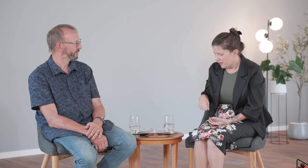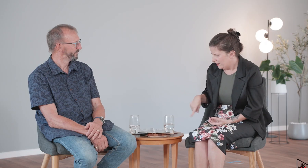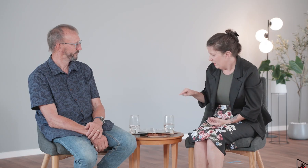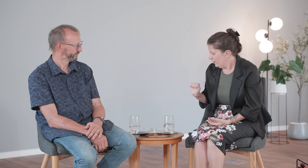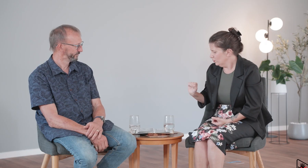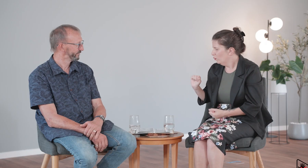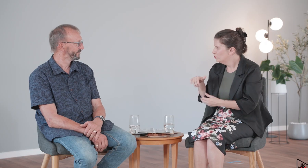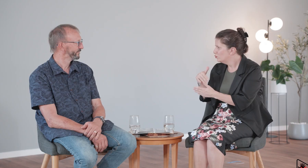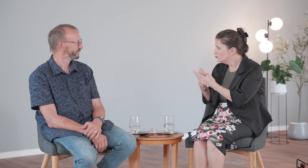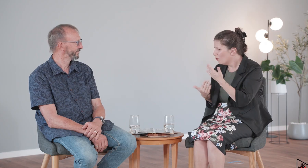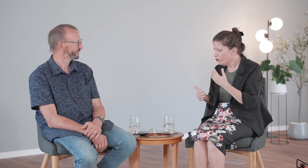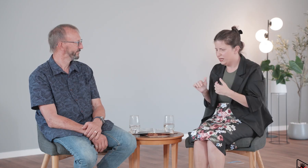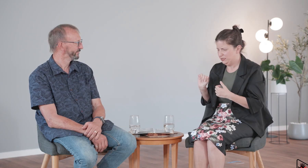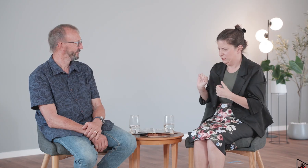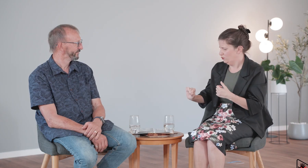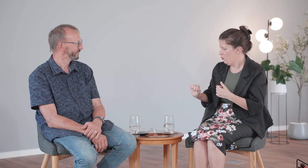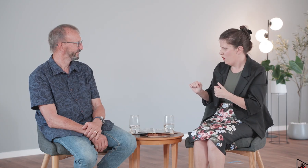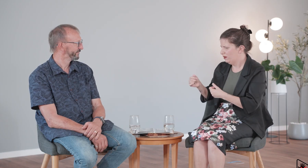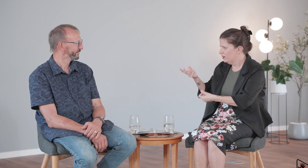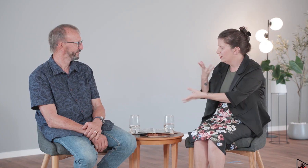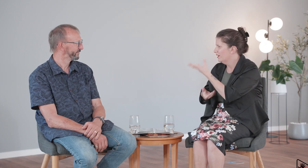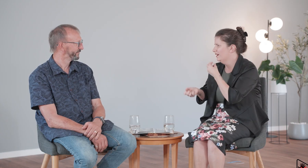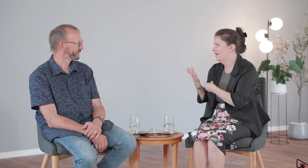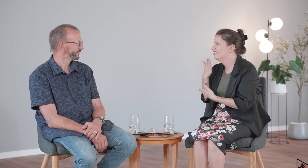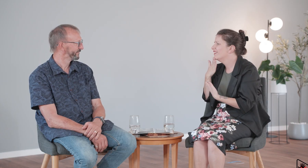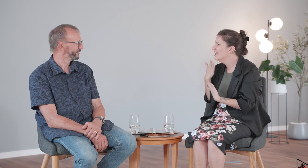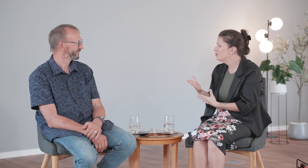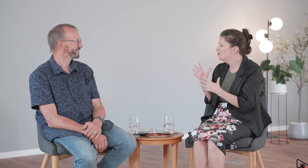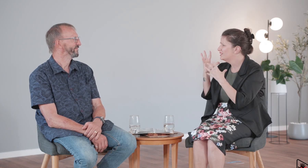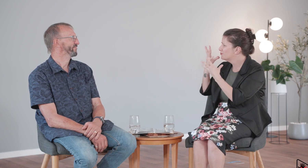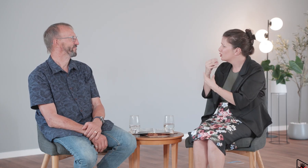Well, Peter, you've told us so much. Thank you for your stories and everything you've explained